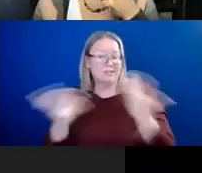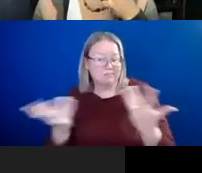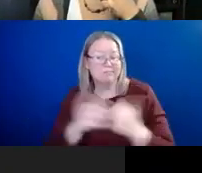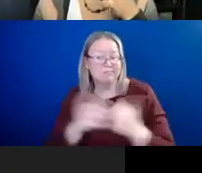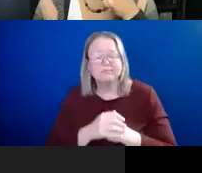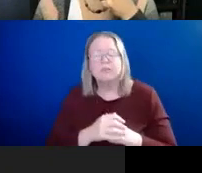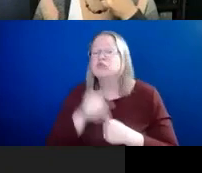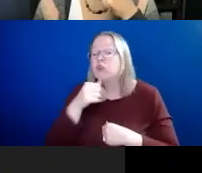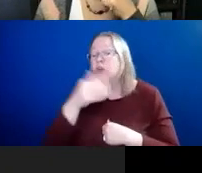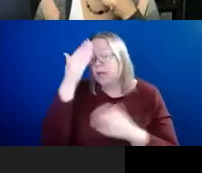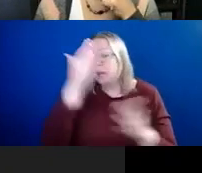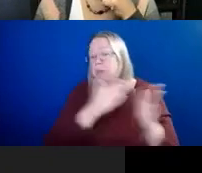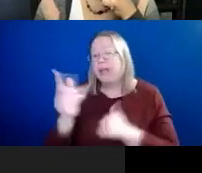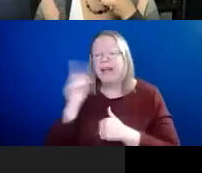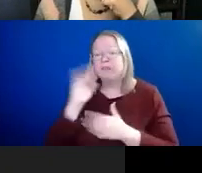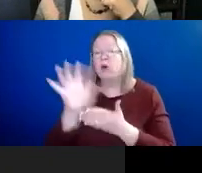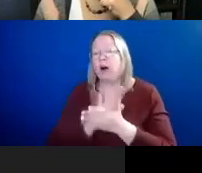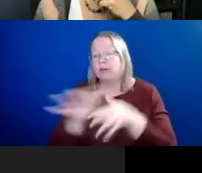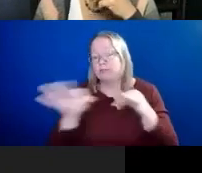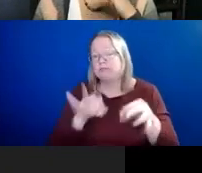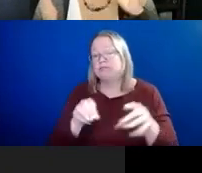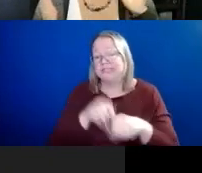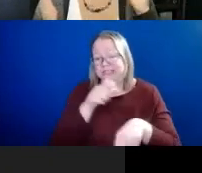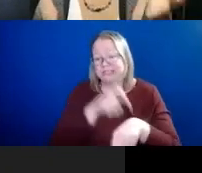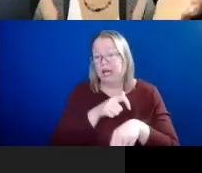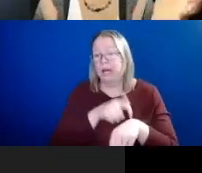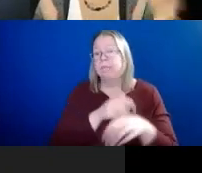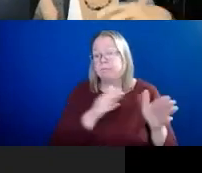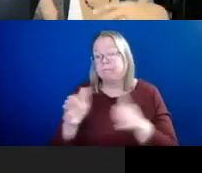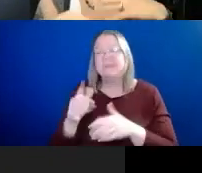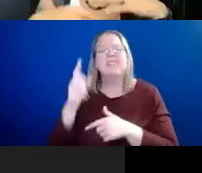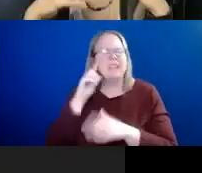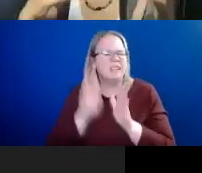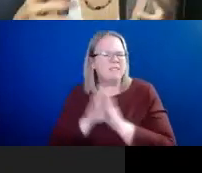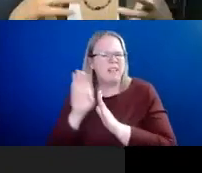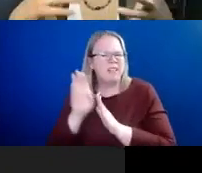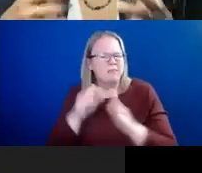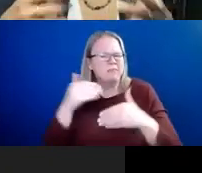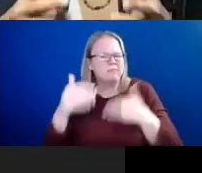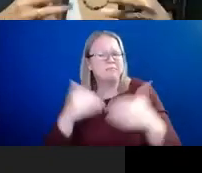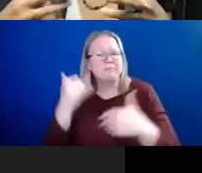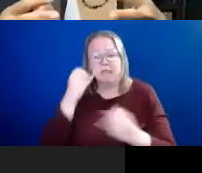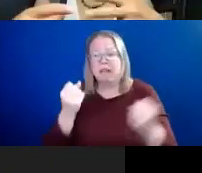plan for audio description in your timing. Think 13:27:10 about it when you're developing your slides. If you're throwing a ton of images on their each